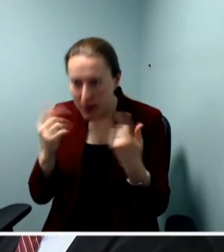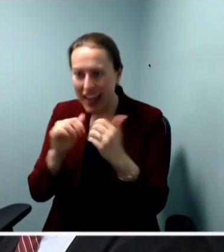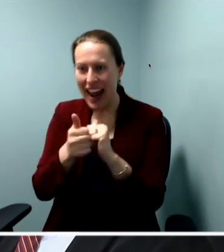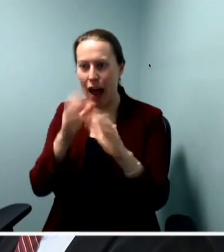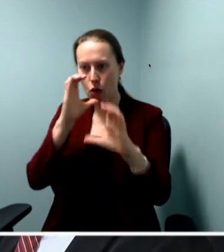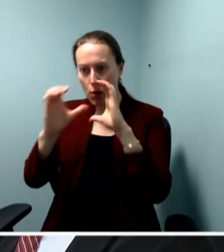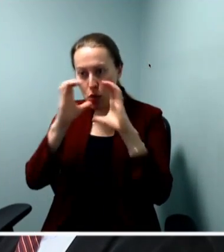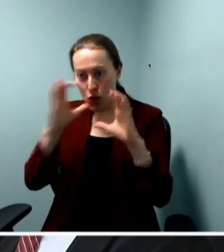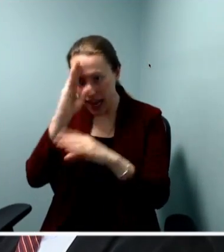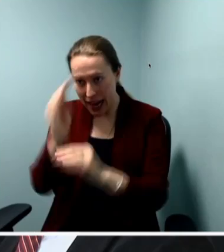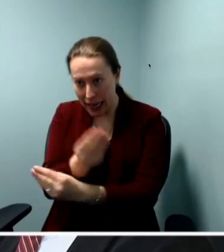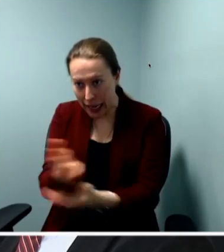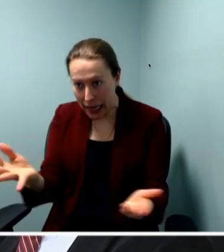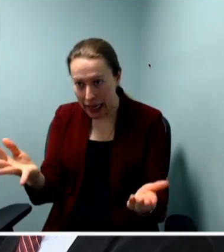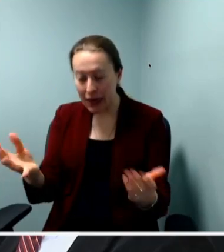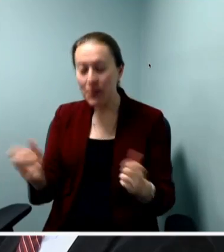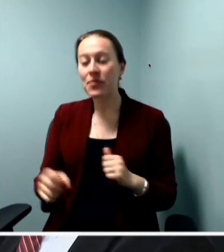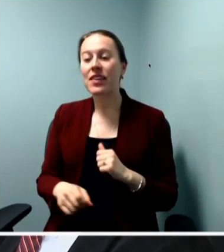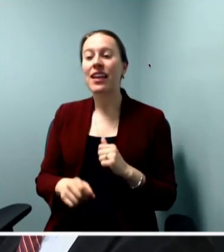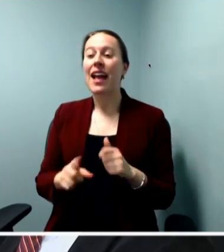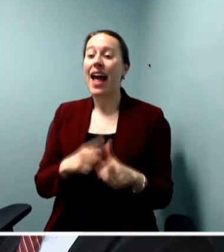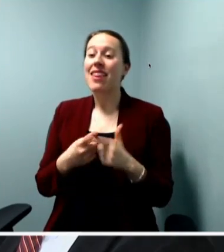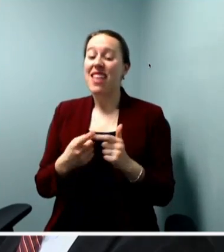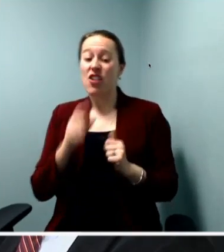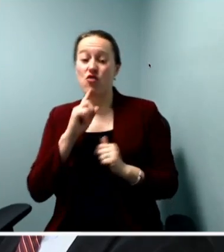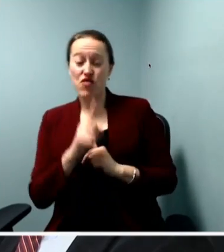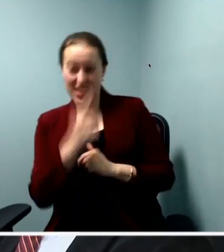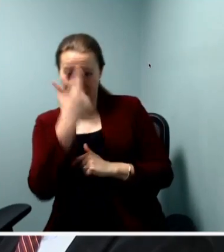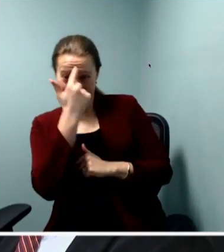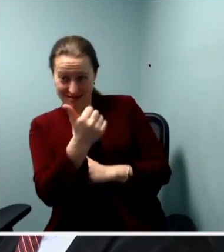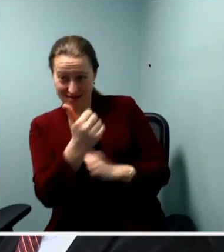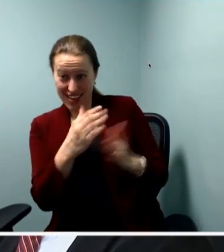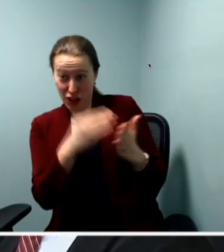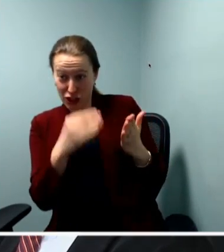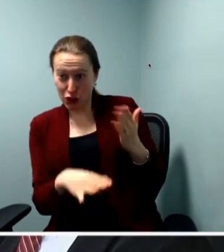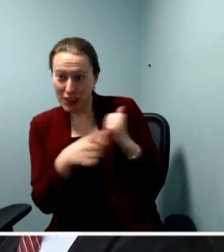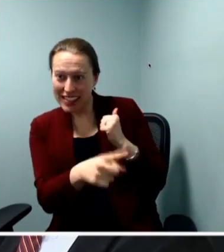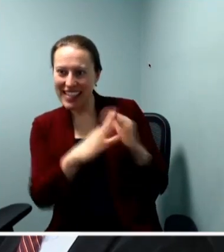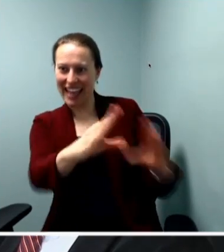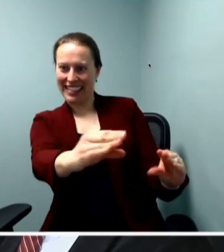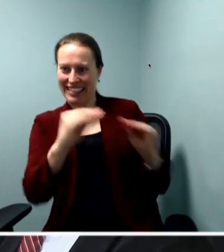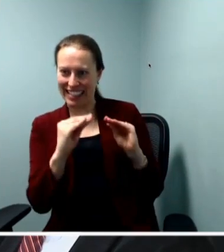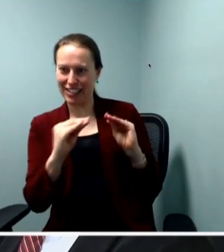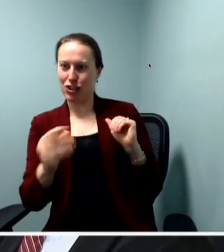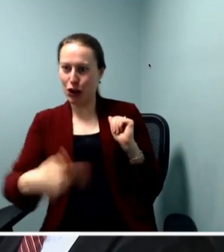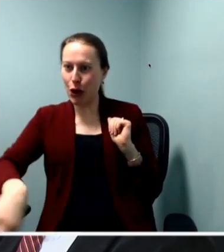And then really letting the students teach you. Listening to their responses,